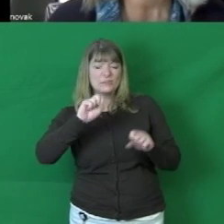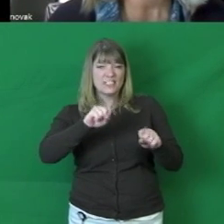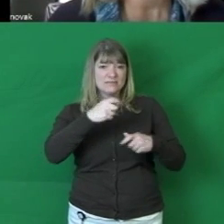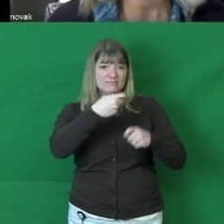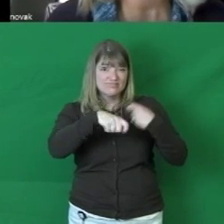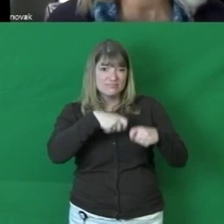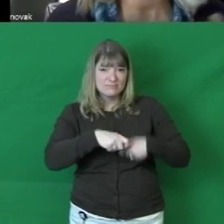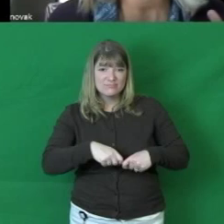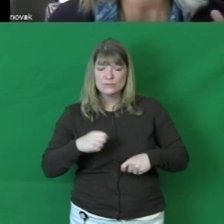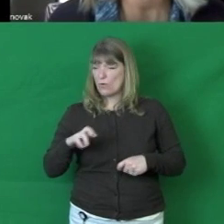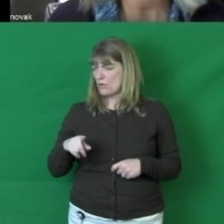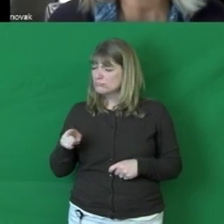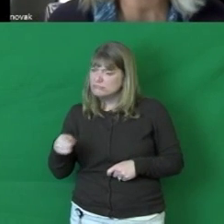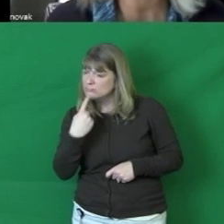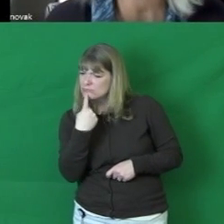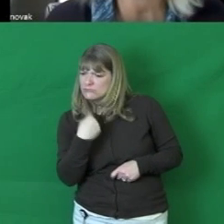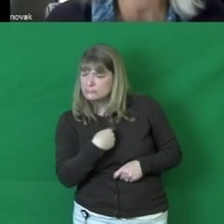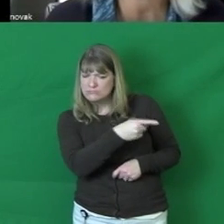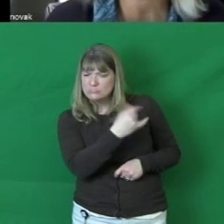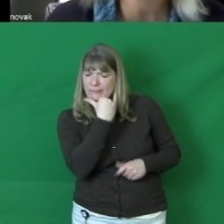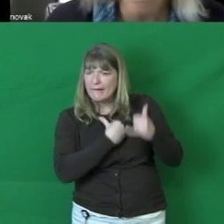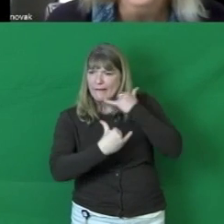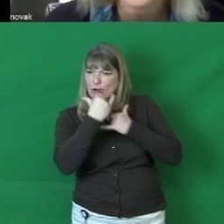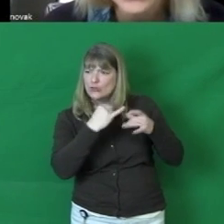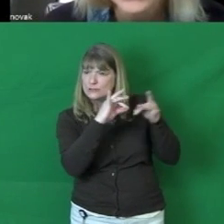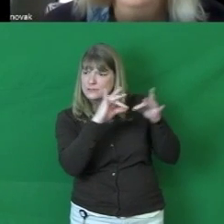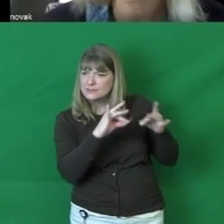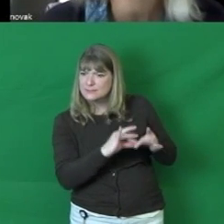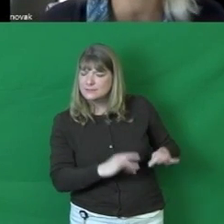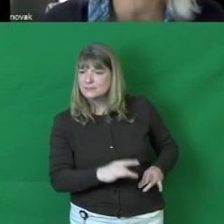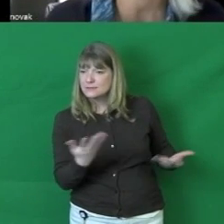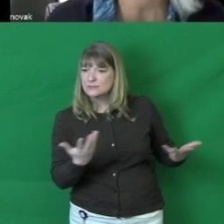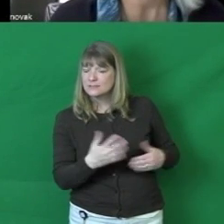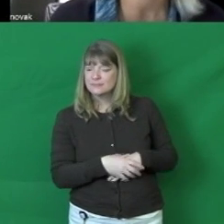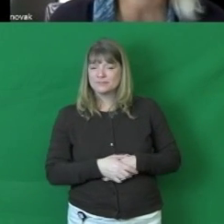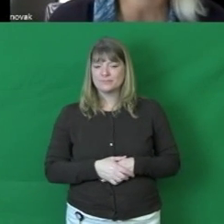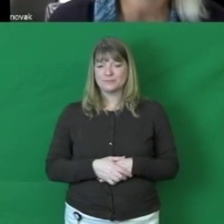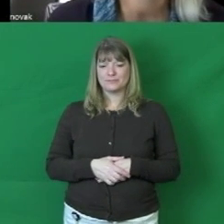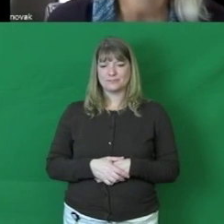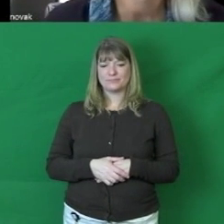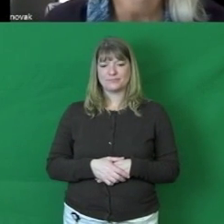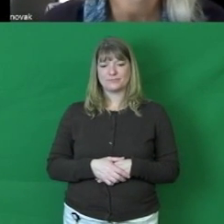You can ask them to identify errors in a word class use within the song.